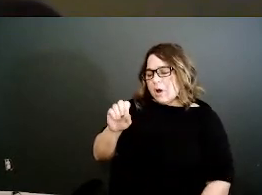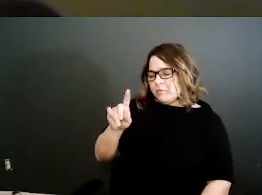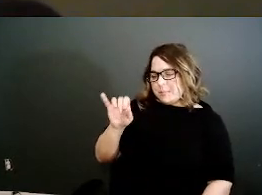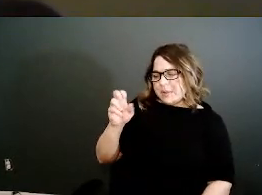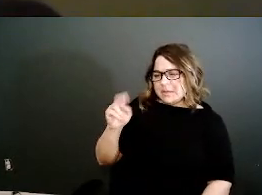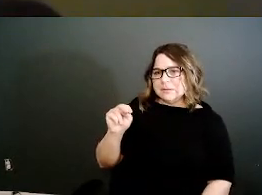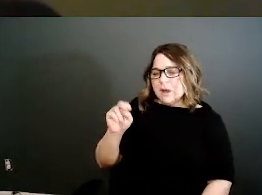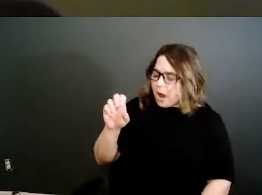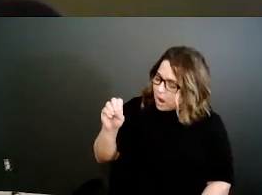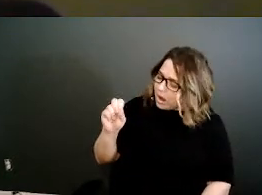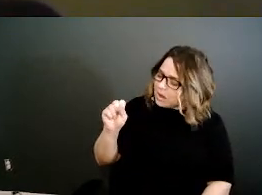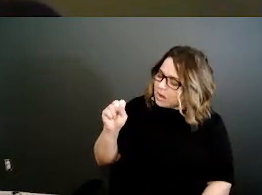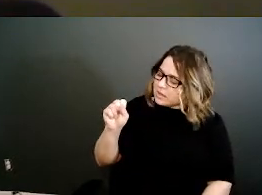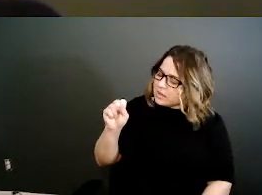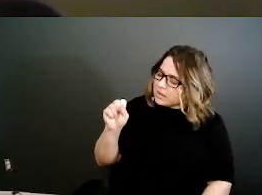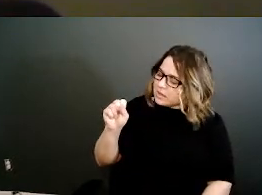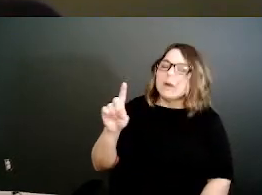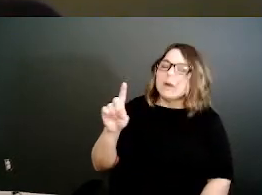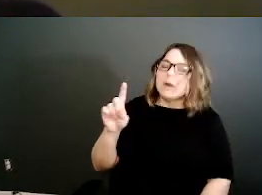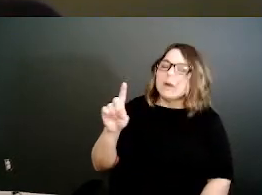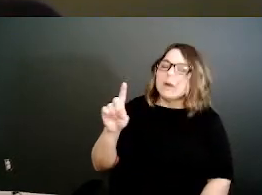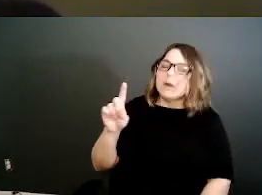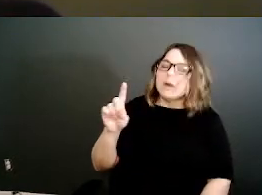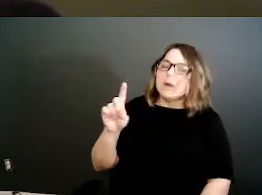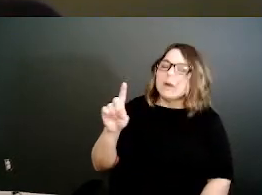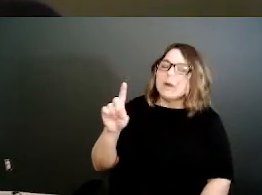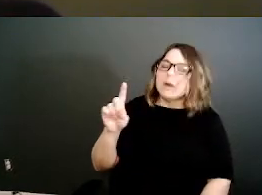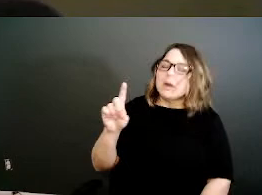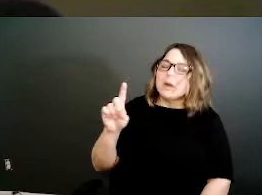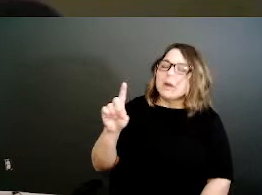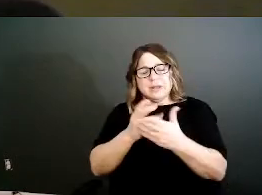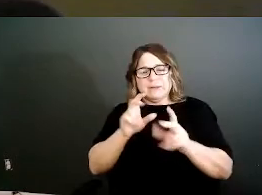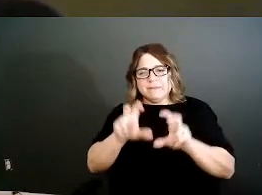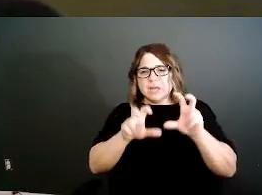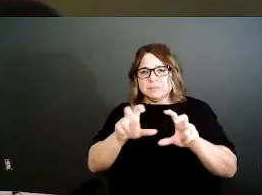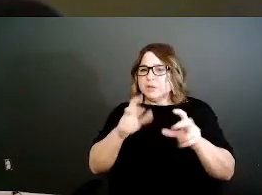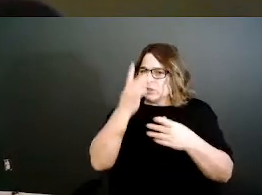OPERATIONAL GUIDANCE AT THE CITY TO REALLY STRENGTHEN